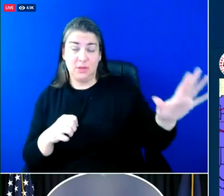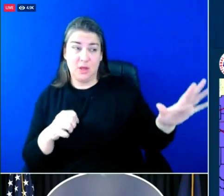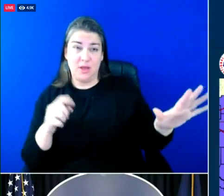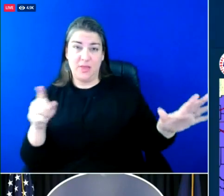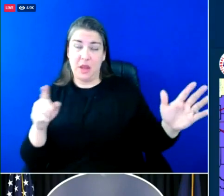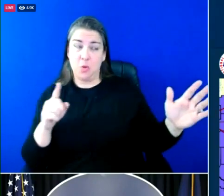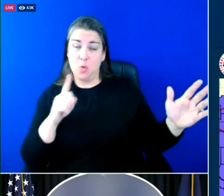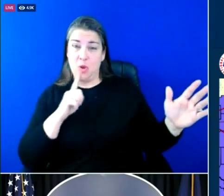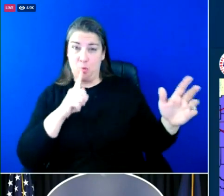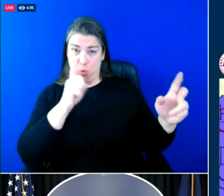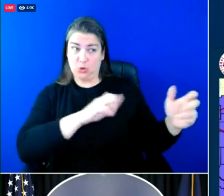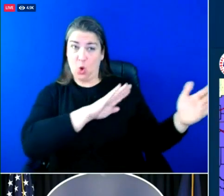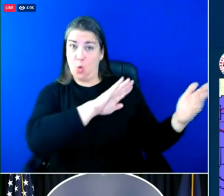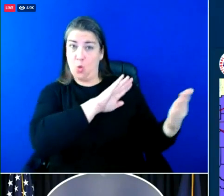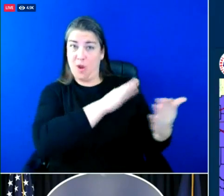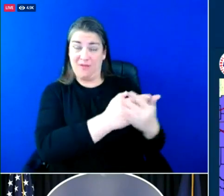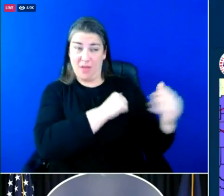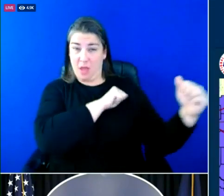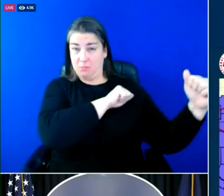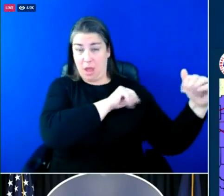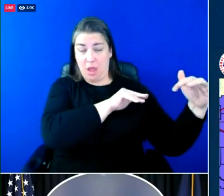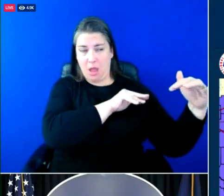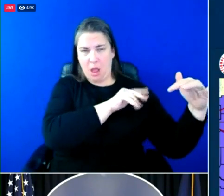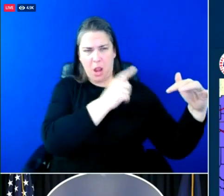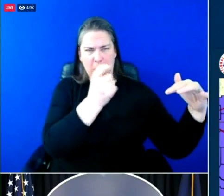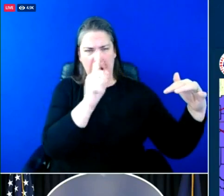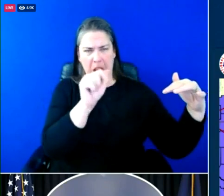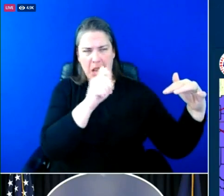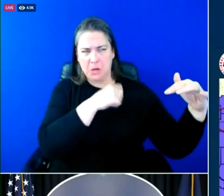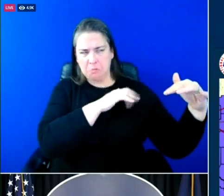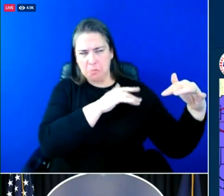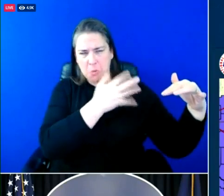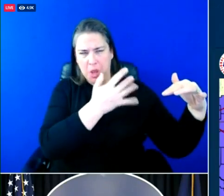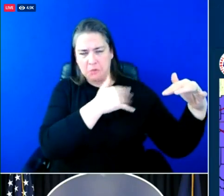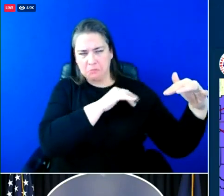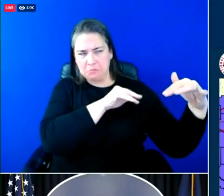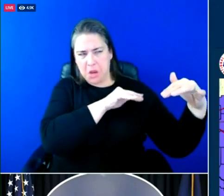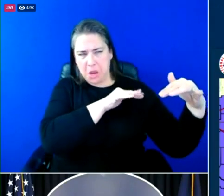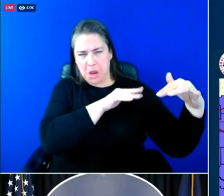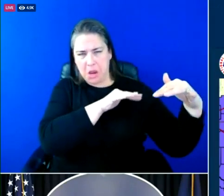it'll move out of our area a little later on Friday morning. Um, that being